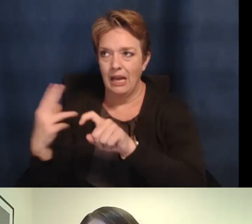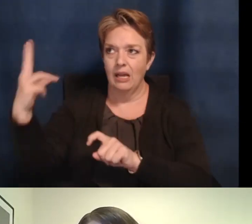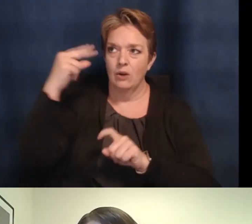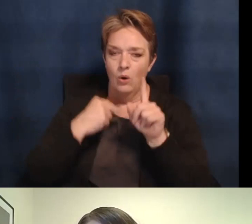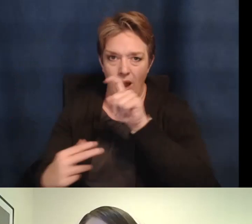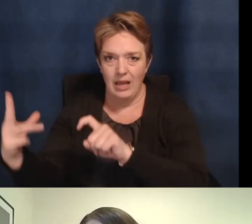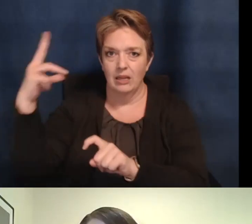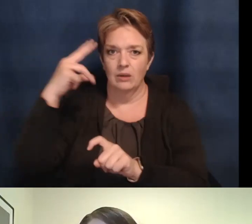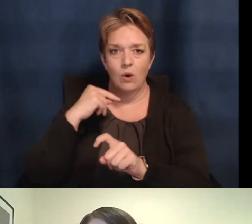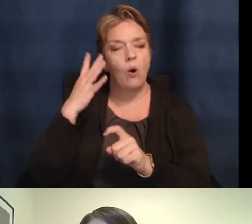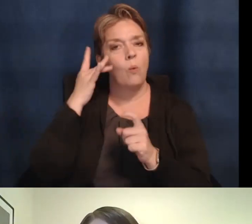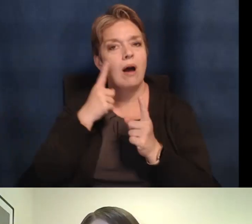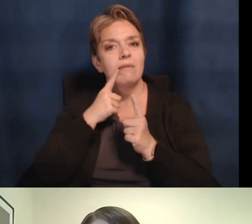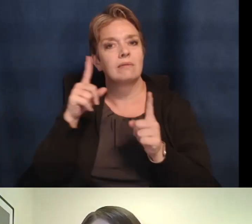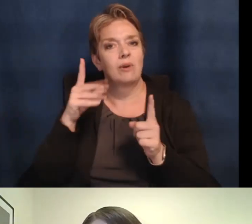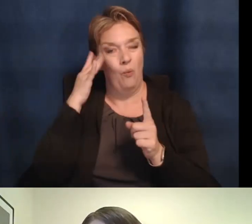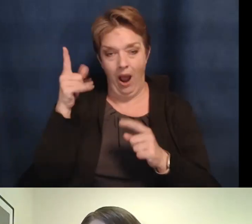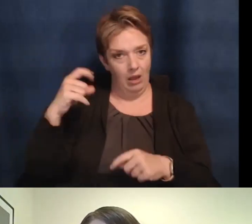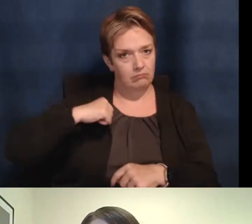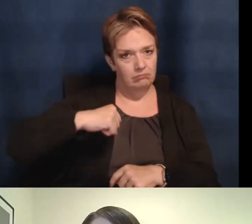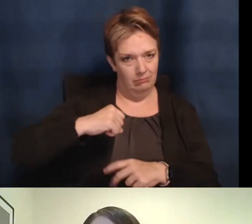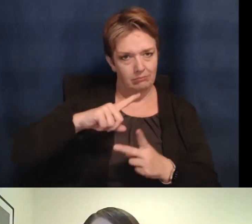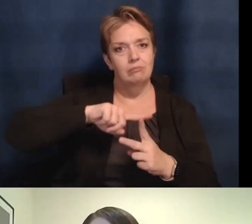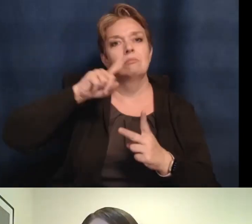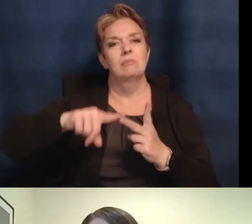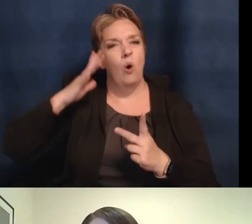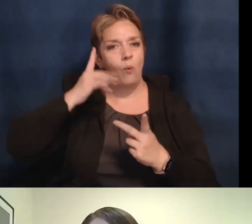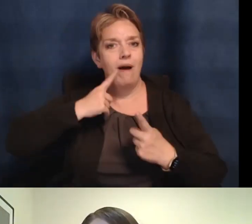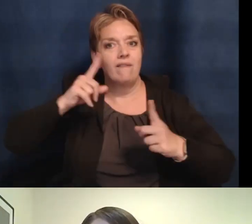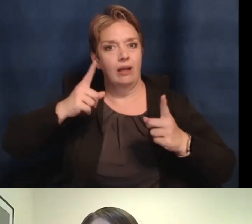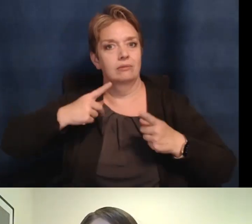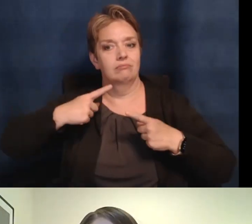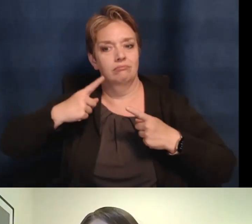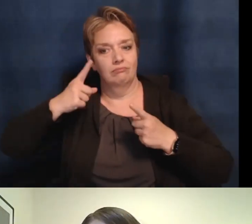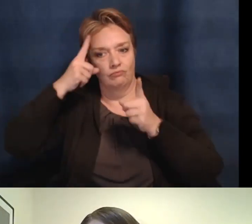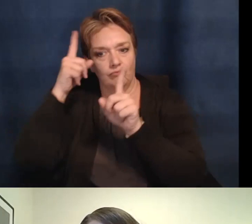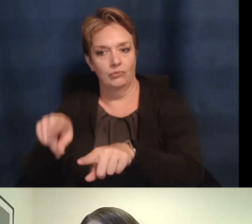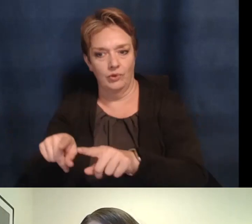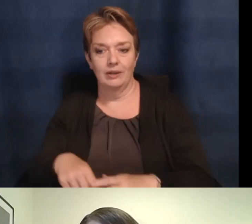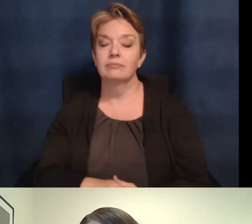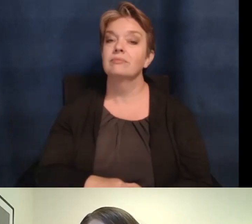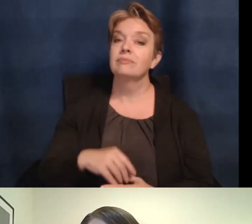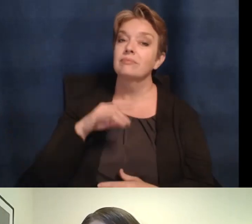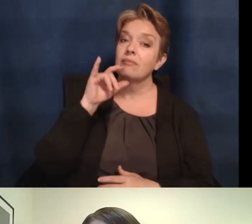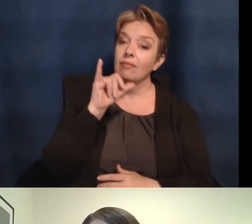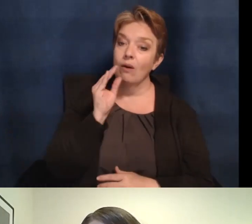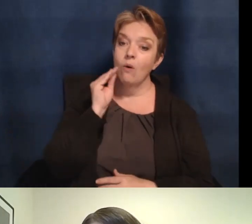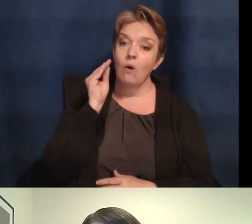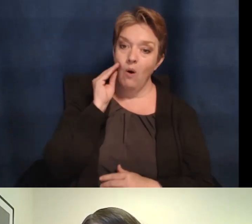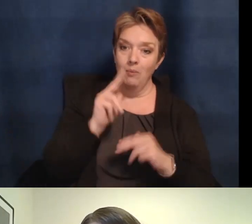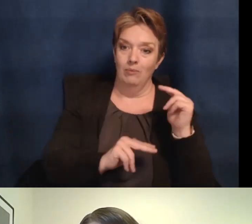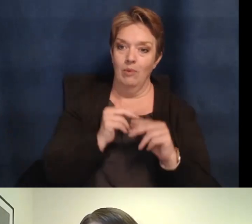[Giustina] Yes. So the house was originally built by one of the original settler Spanish families,